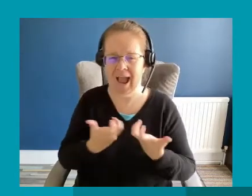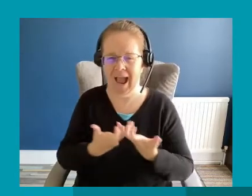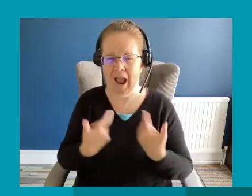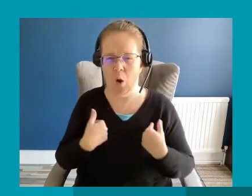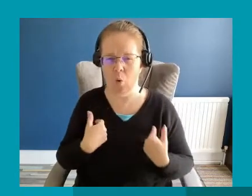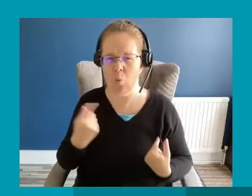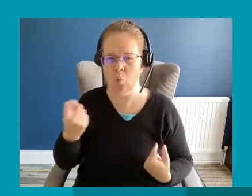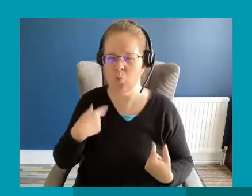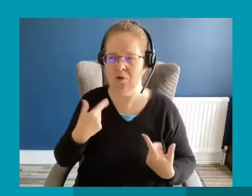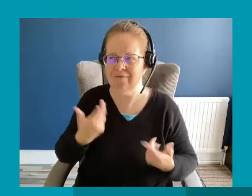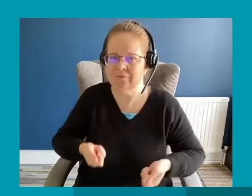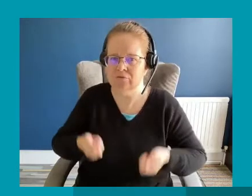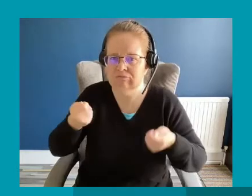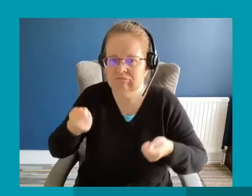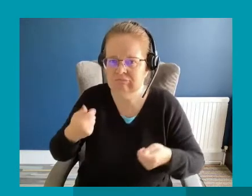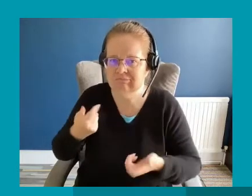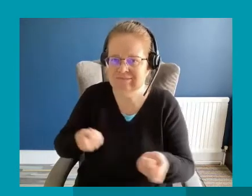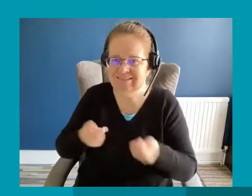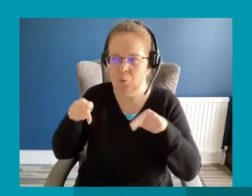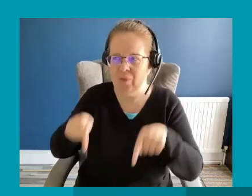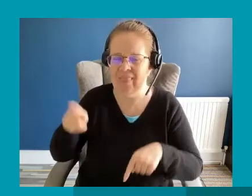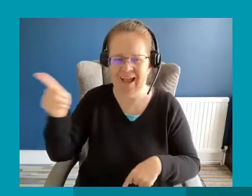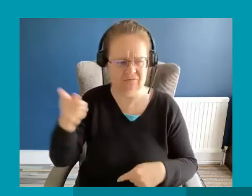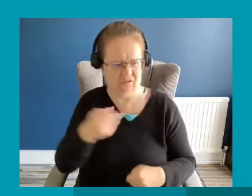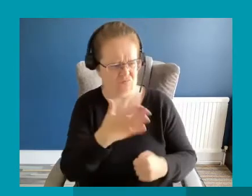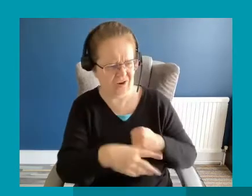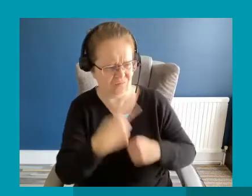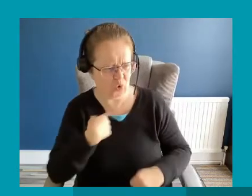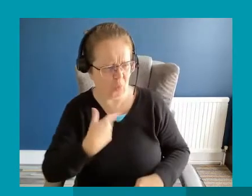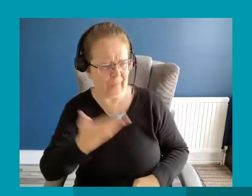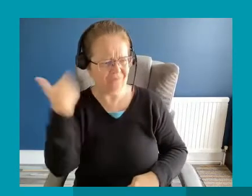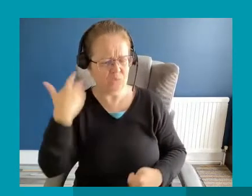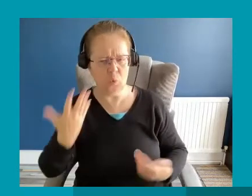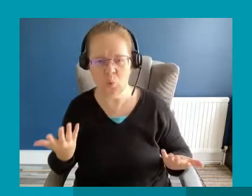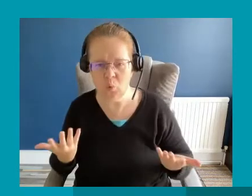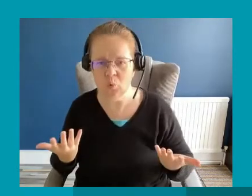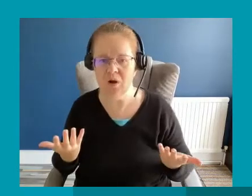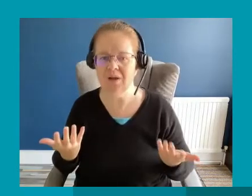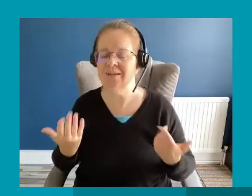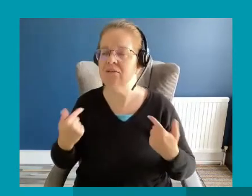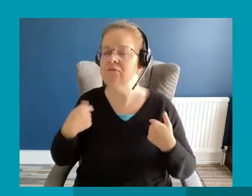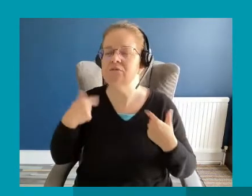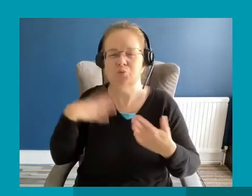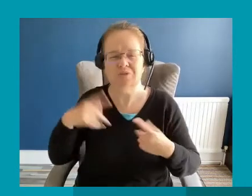cope and deal with that? So these are all, I suppose, things that we we need to think about